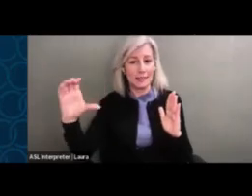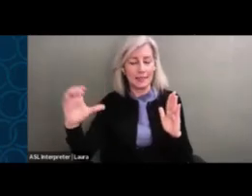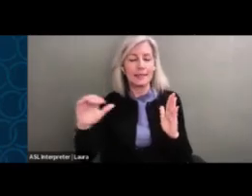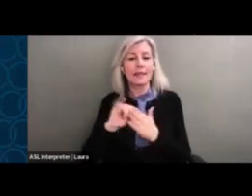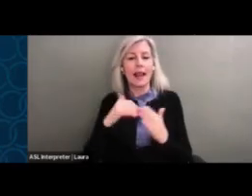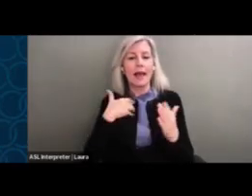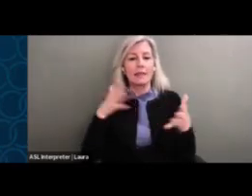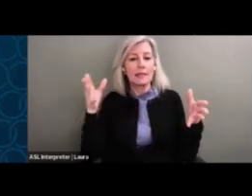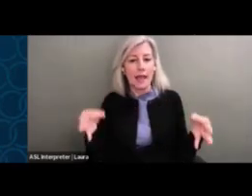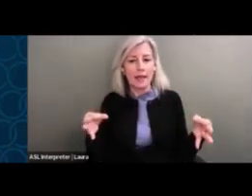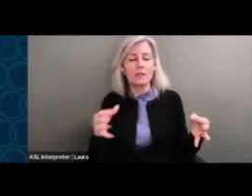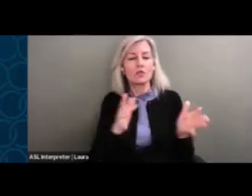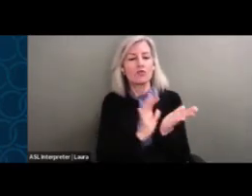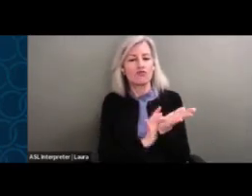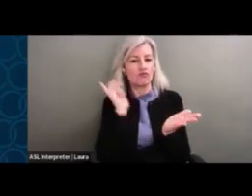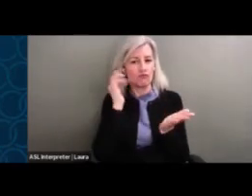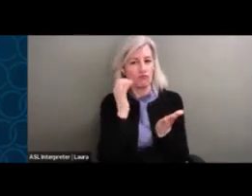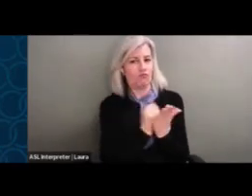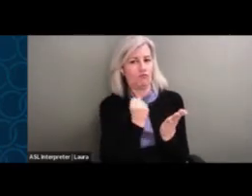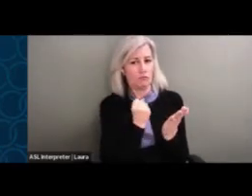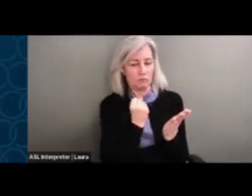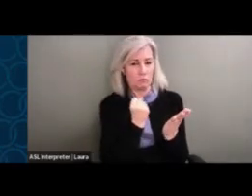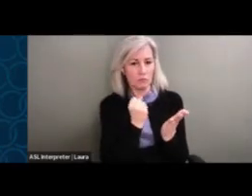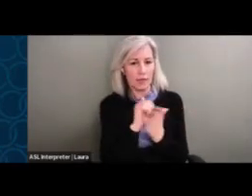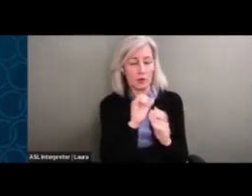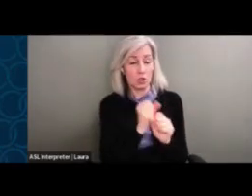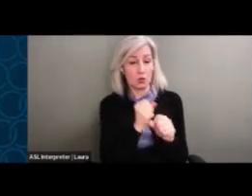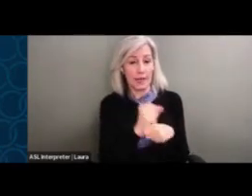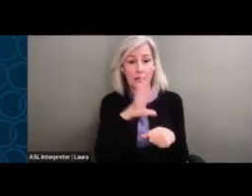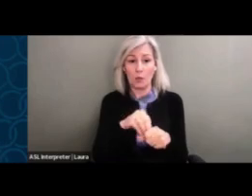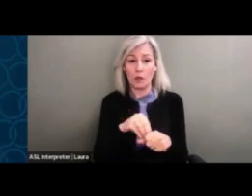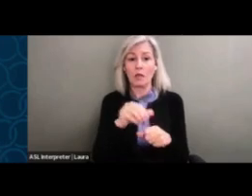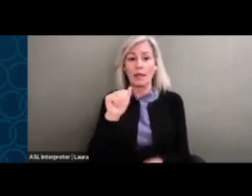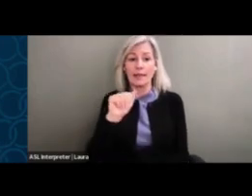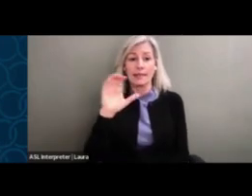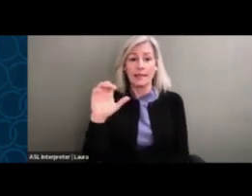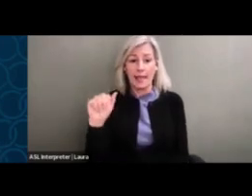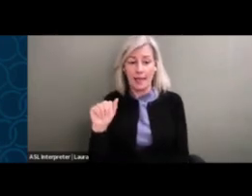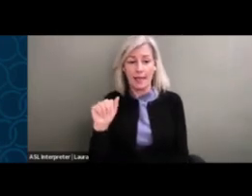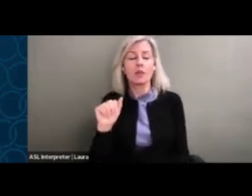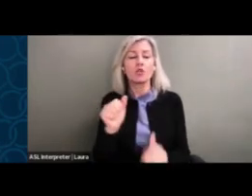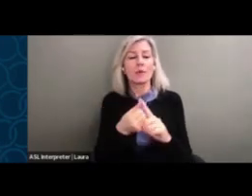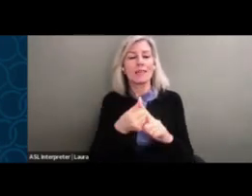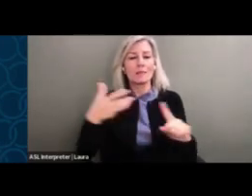and by that I mean the 40 states of the District of Columbia